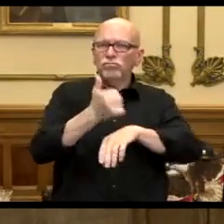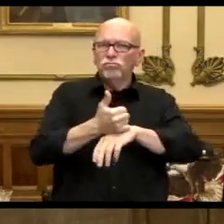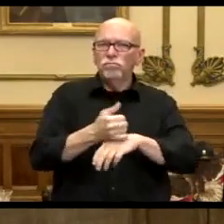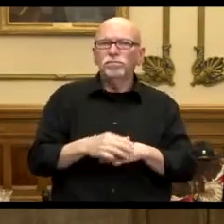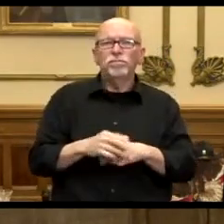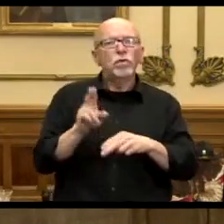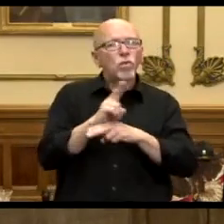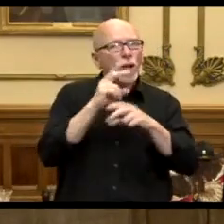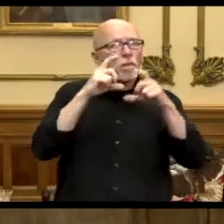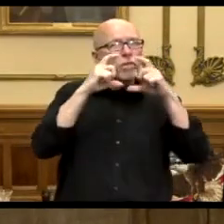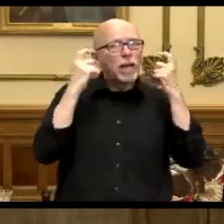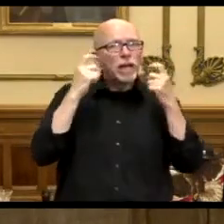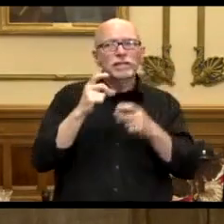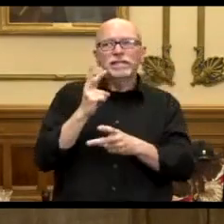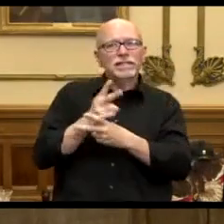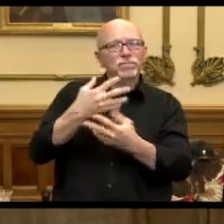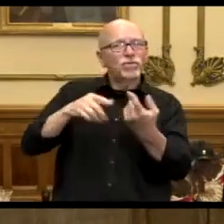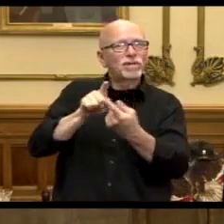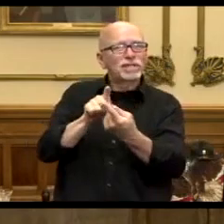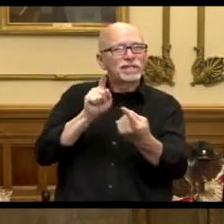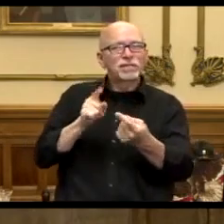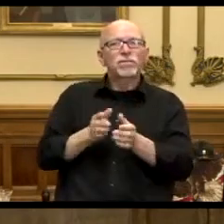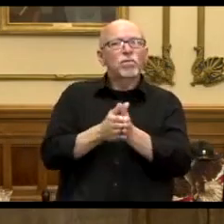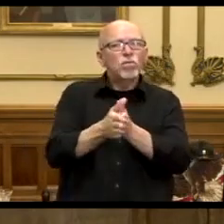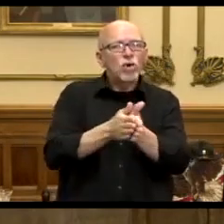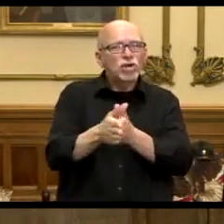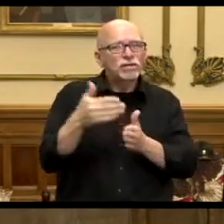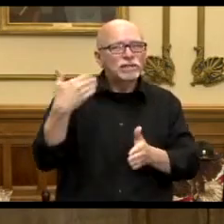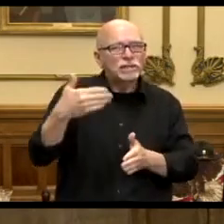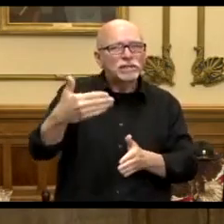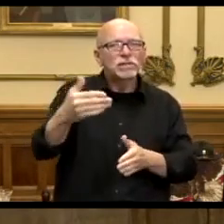a mask keep socially distance. Wash your hands frequently or use hand